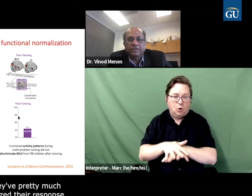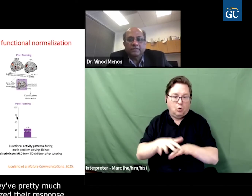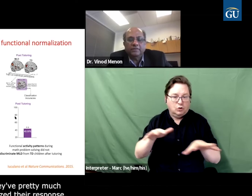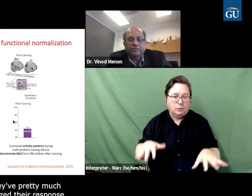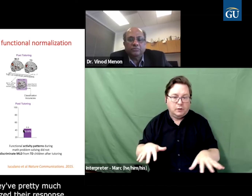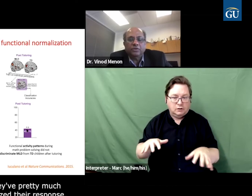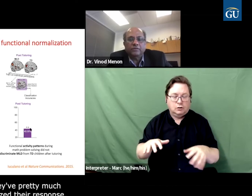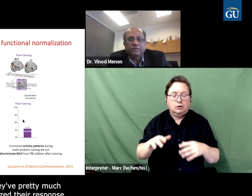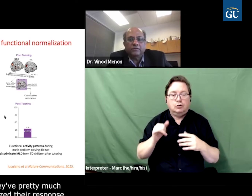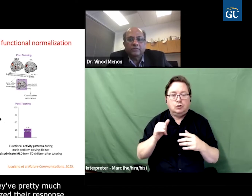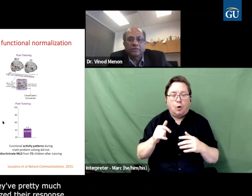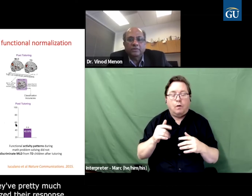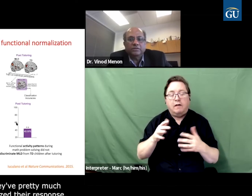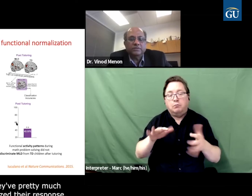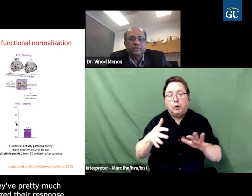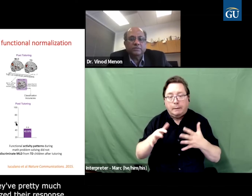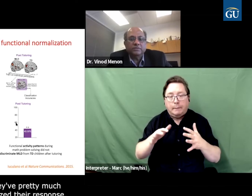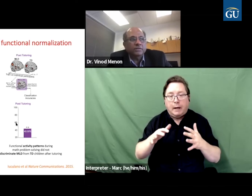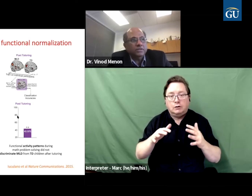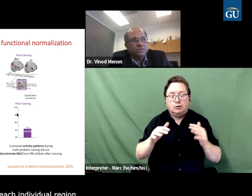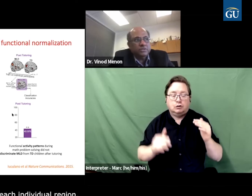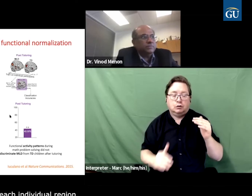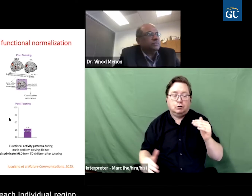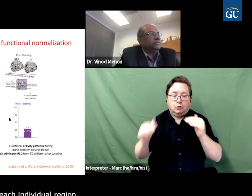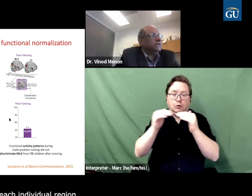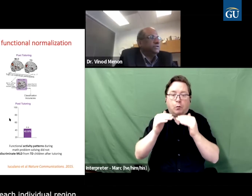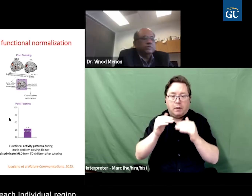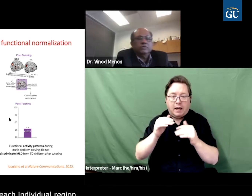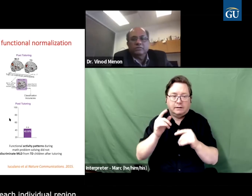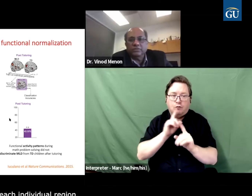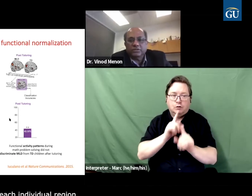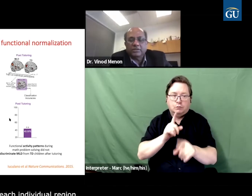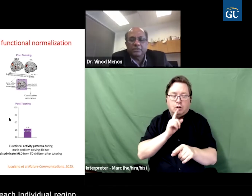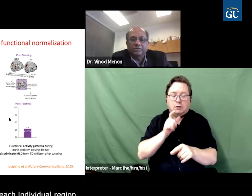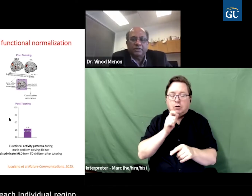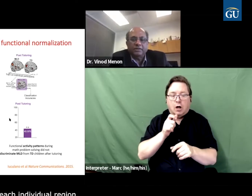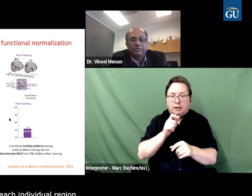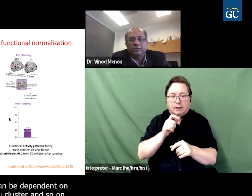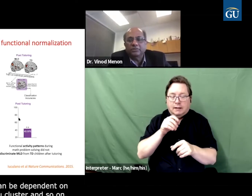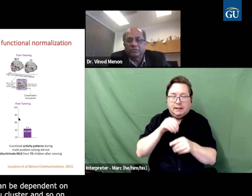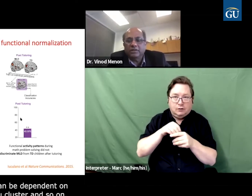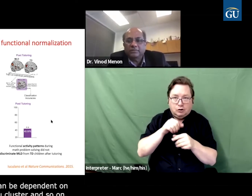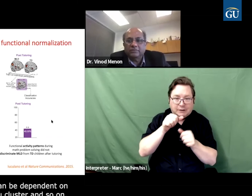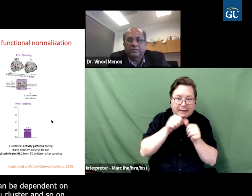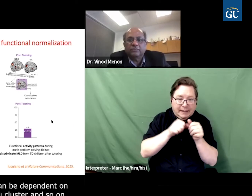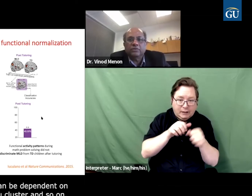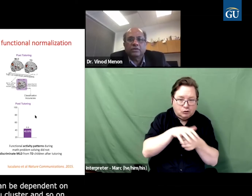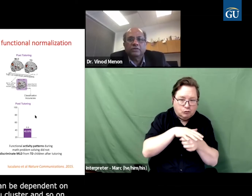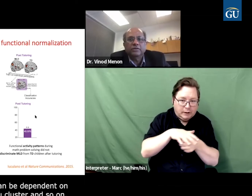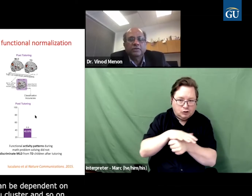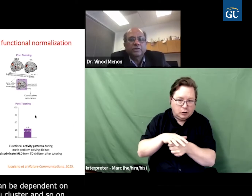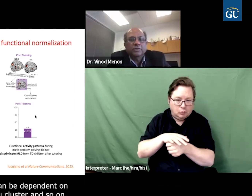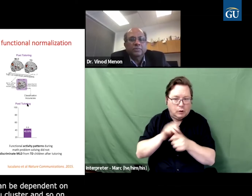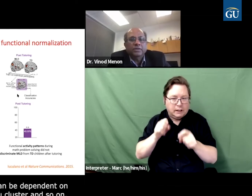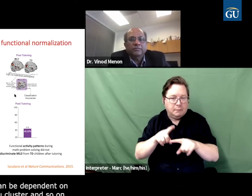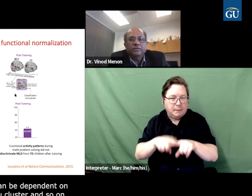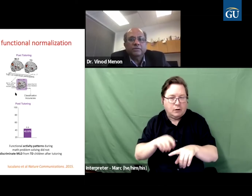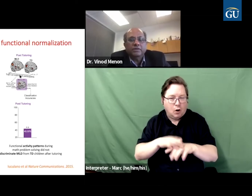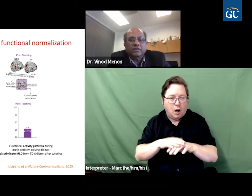pretty much normalized their response not just in each individual region which can be dependent on how you cluster and